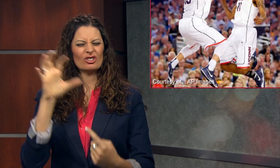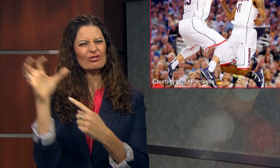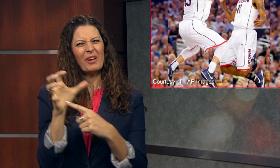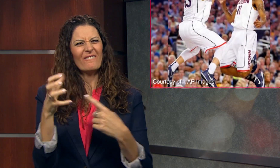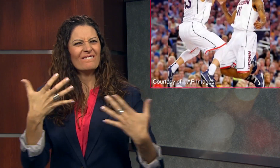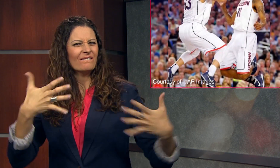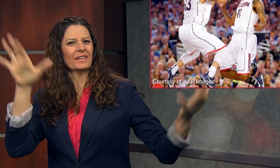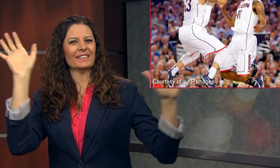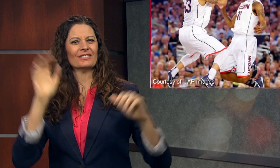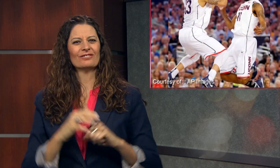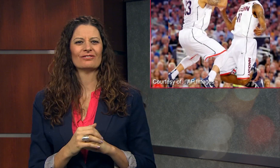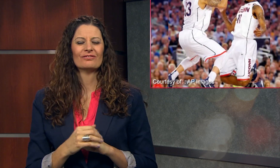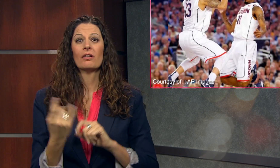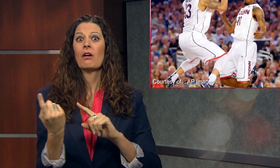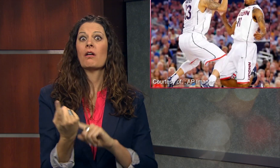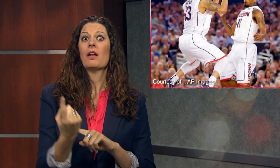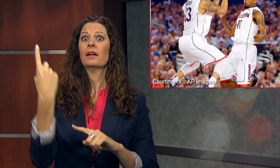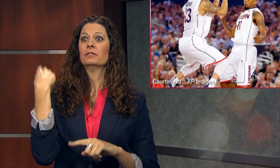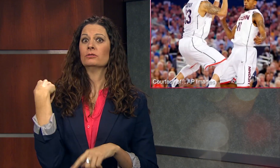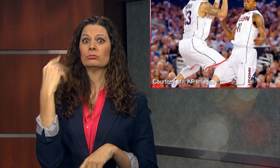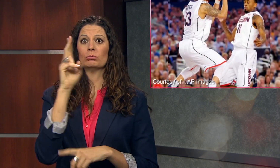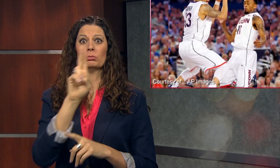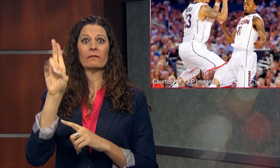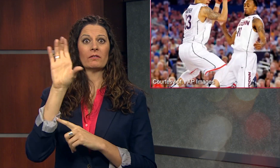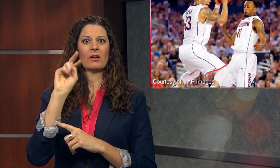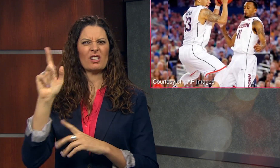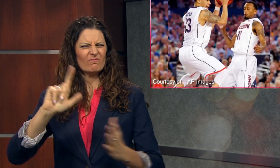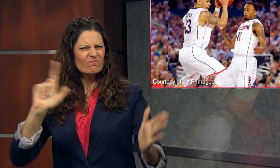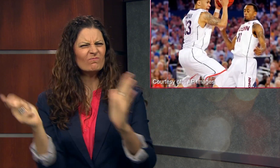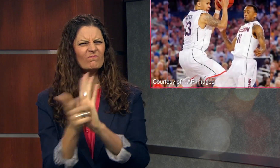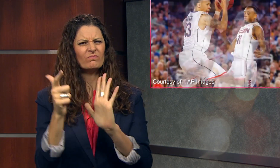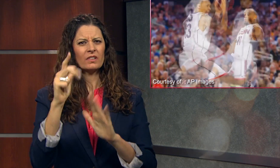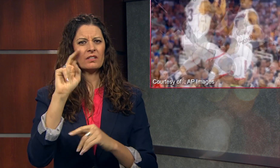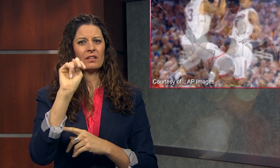WIN AGAINST UNIVERSITY OF KENTUCKY. THE HUSKIES WERE BANNED FROM LAST YEAR'S N-C-DOUBLE-A